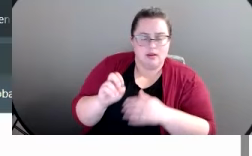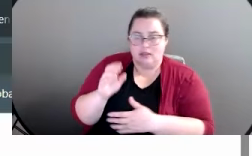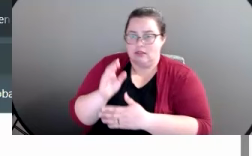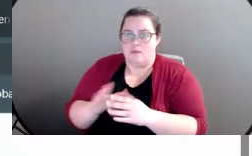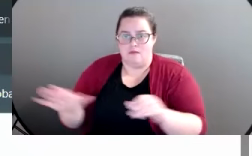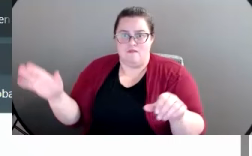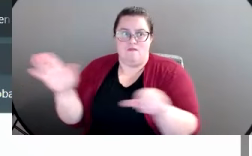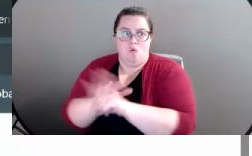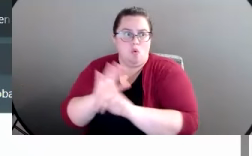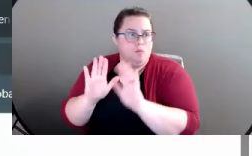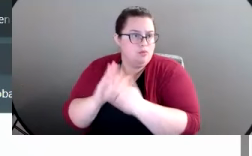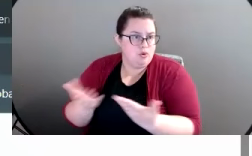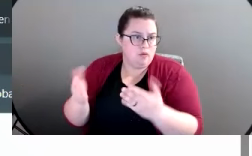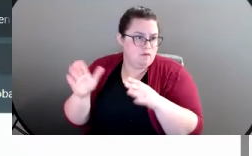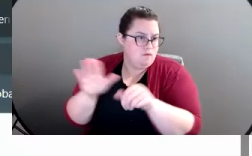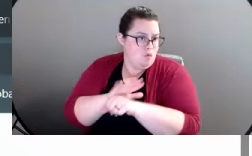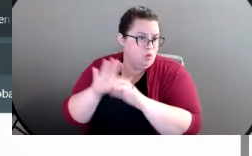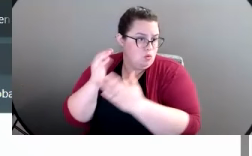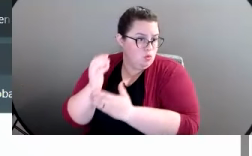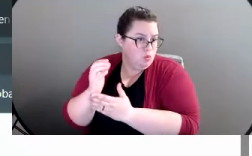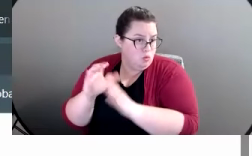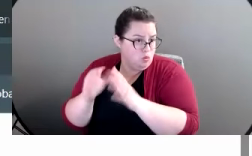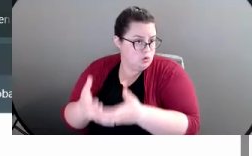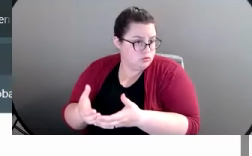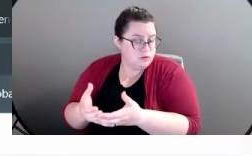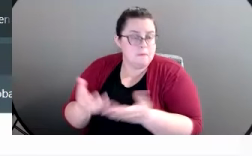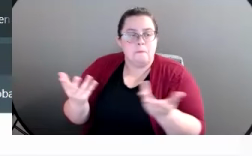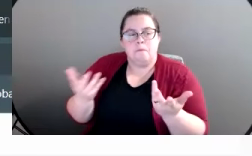So, you may need to do a little bit of digging. And look,